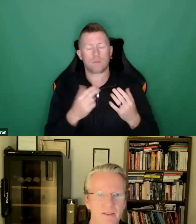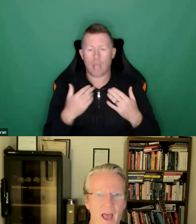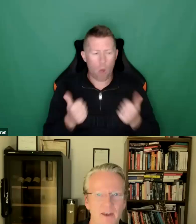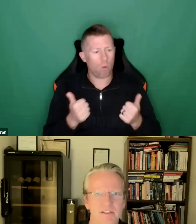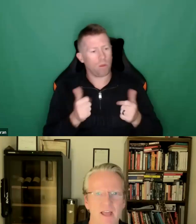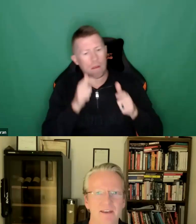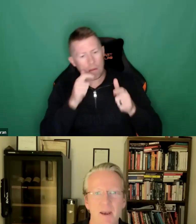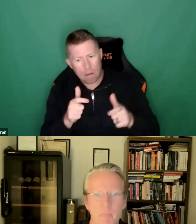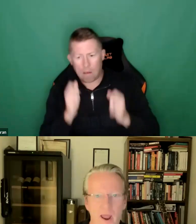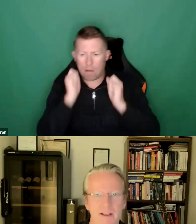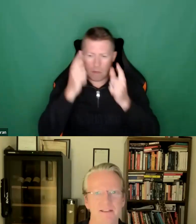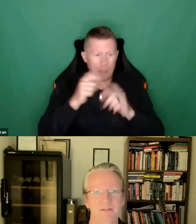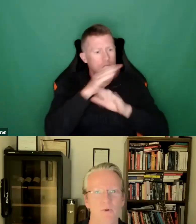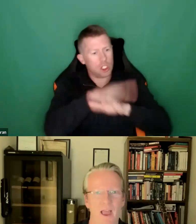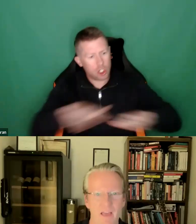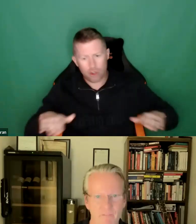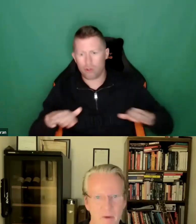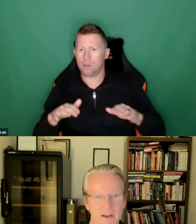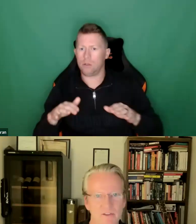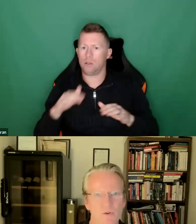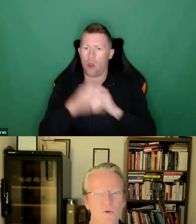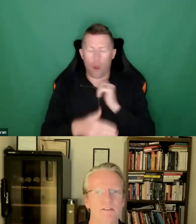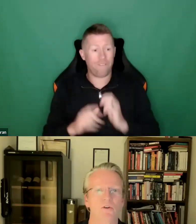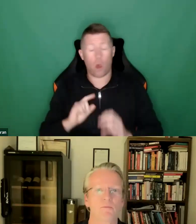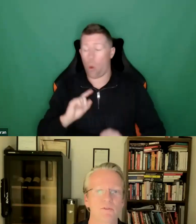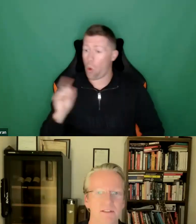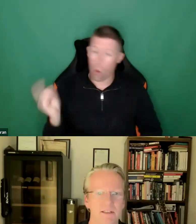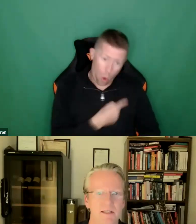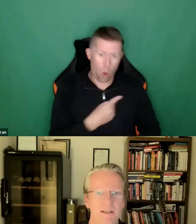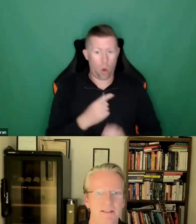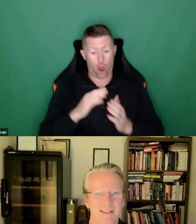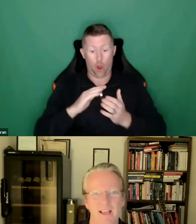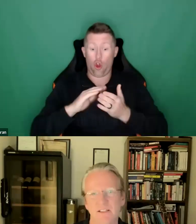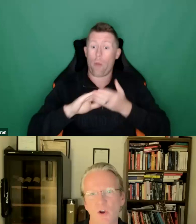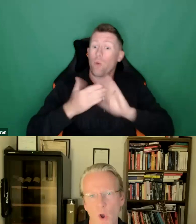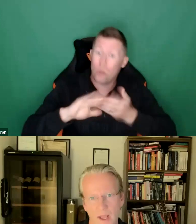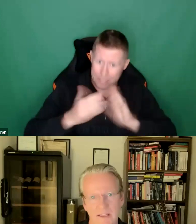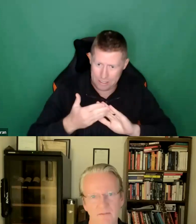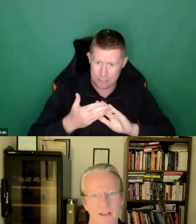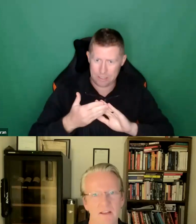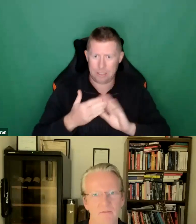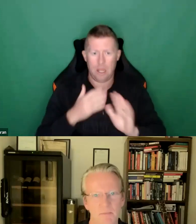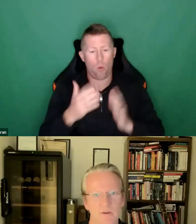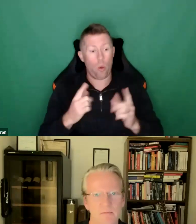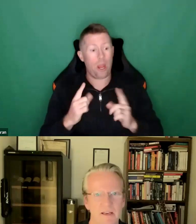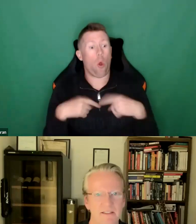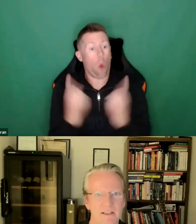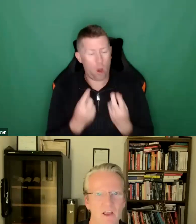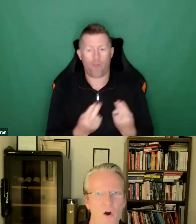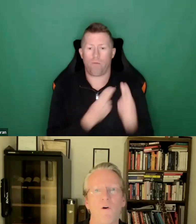In this whole school approach that we are talking about, we mean that we should be moving towards the understanding and